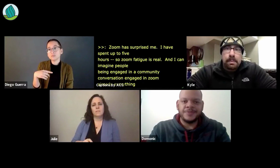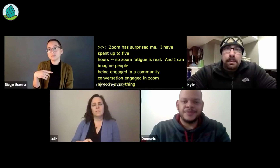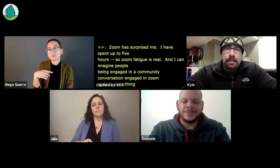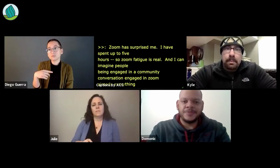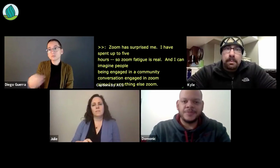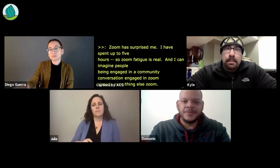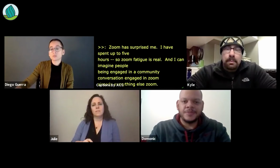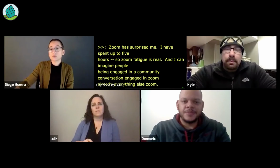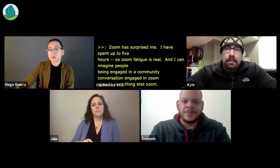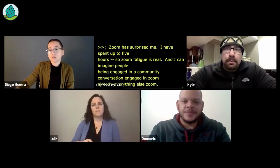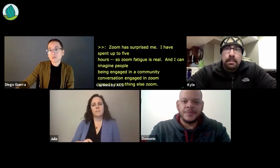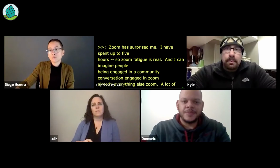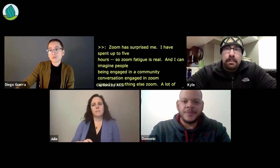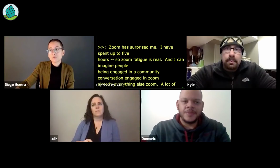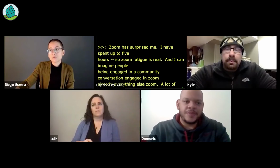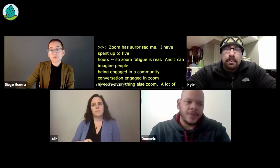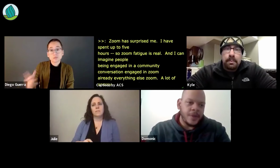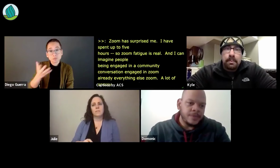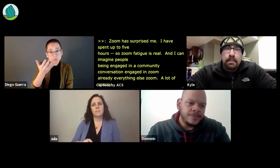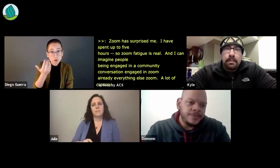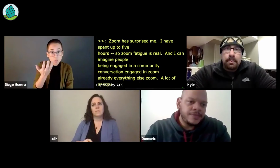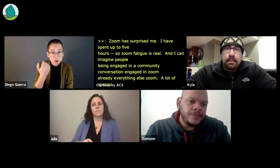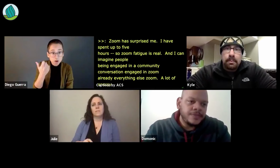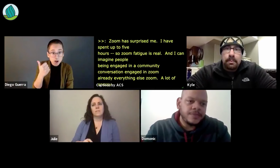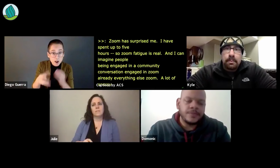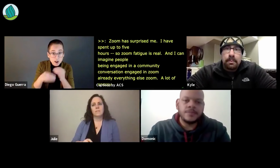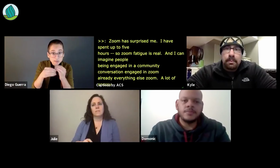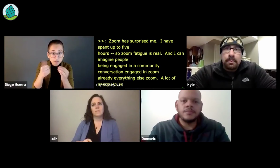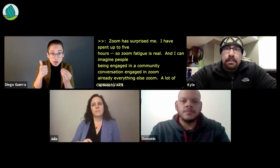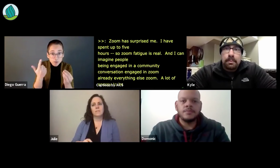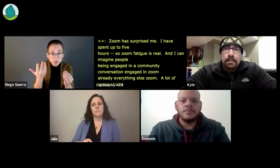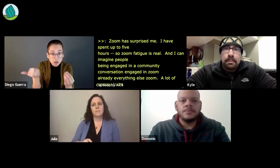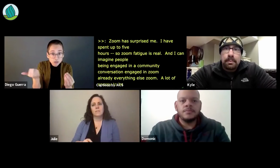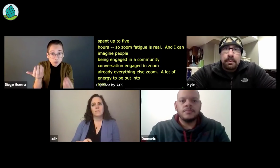that is going on. Panelists, anyone else?